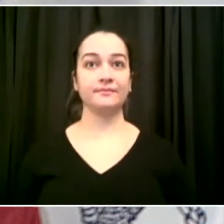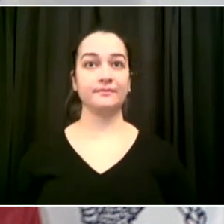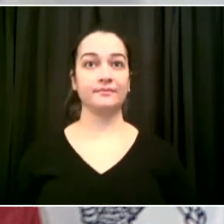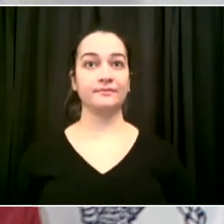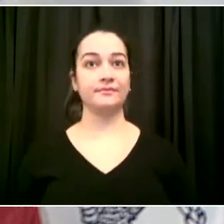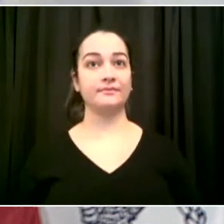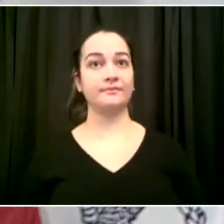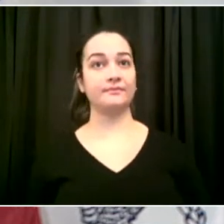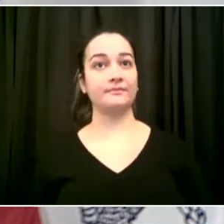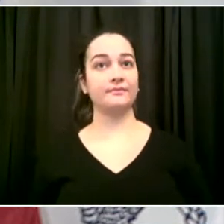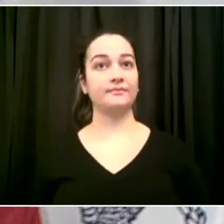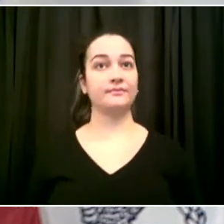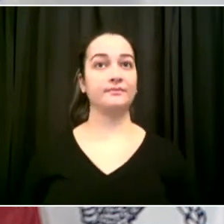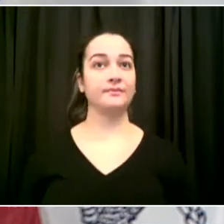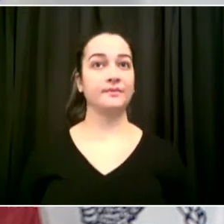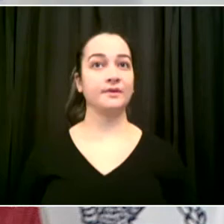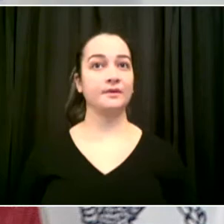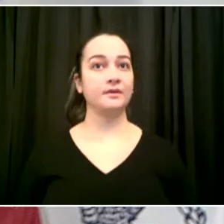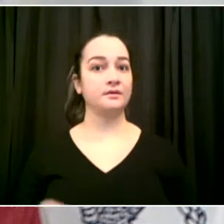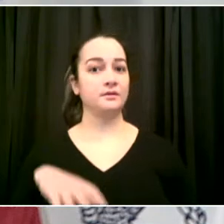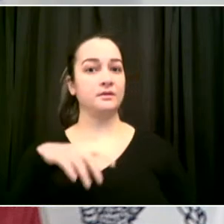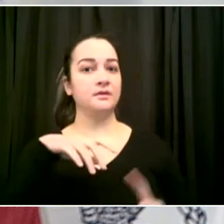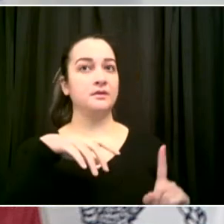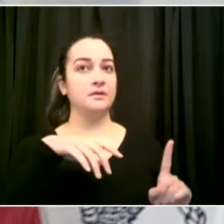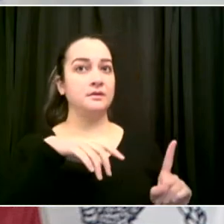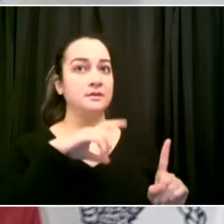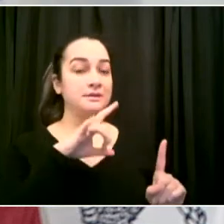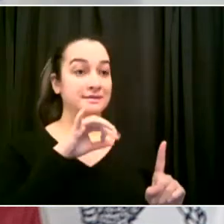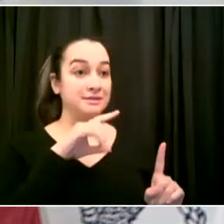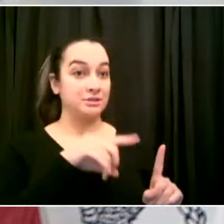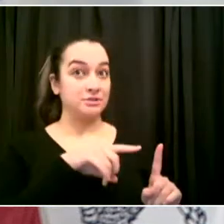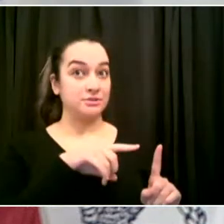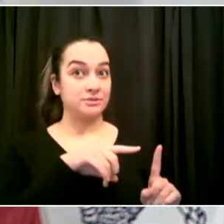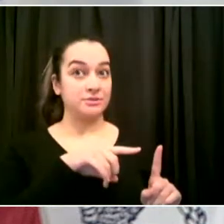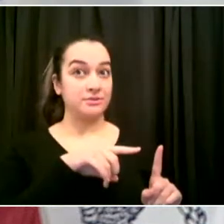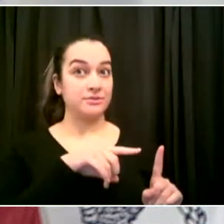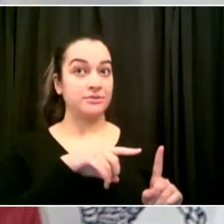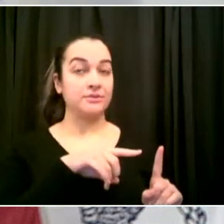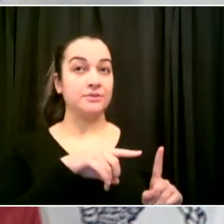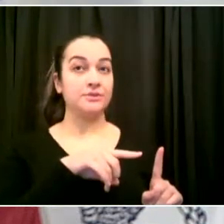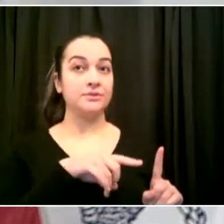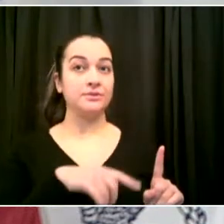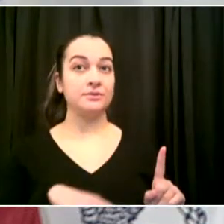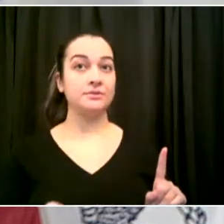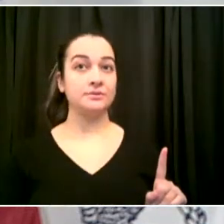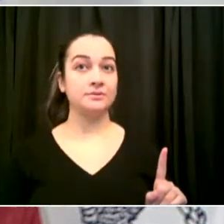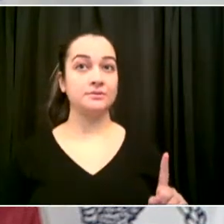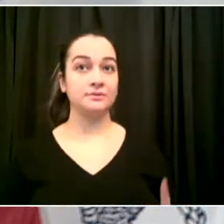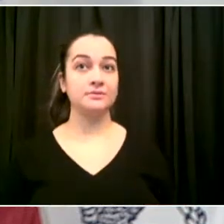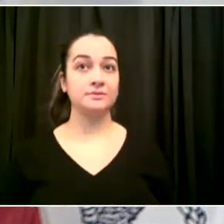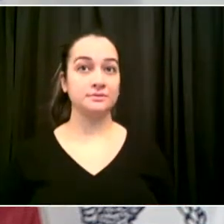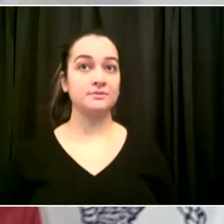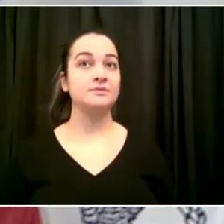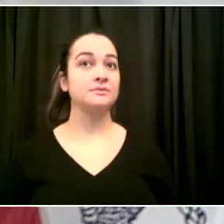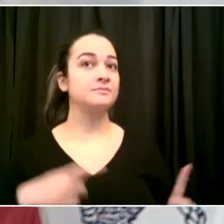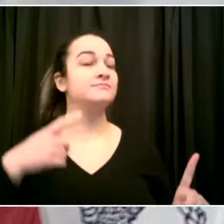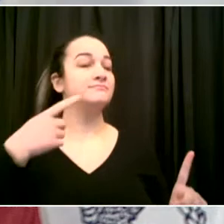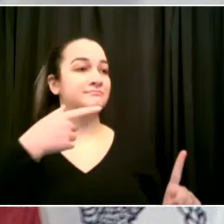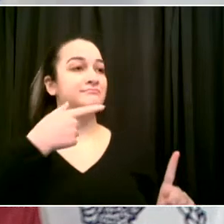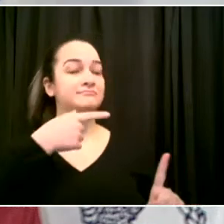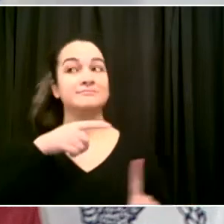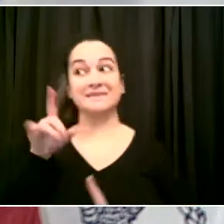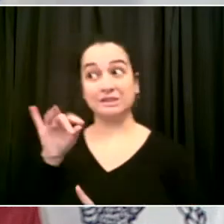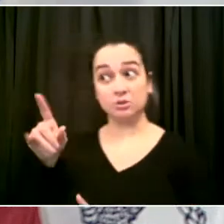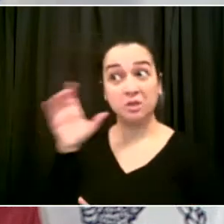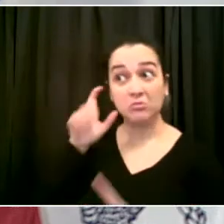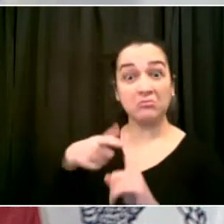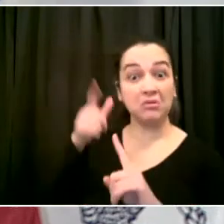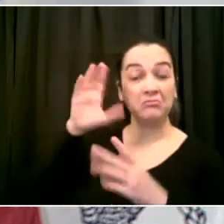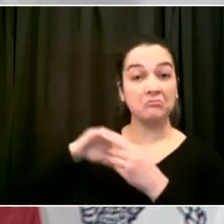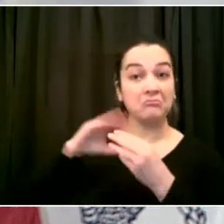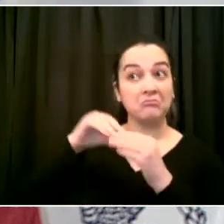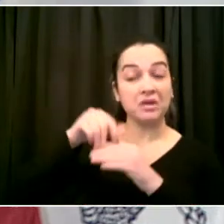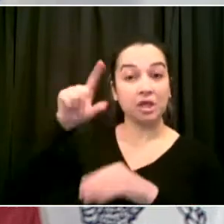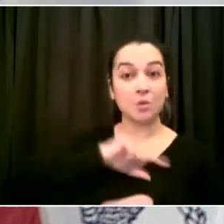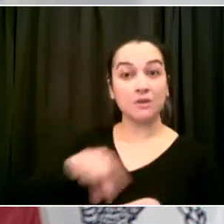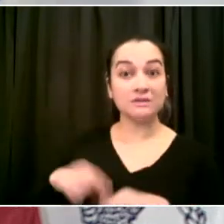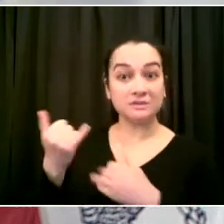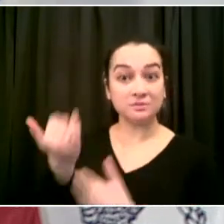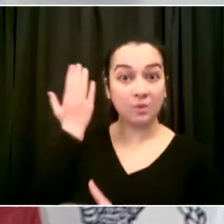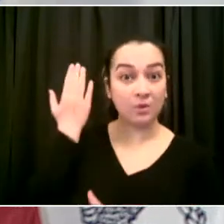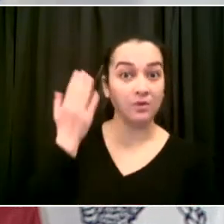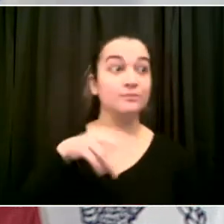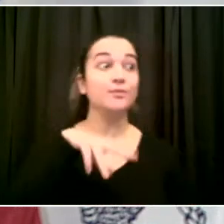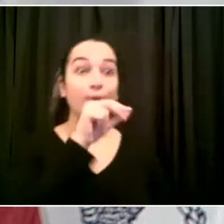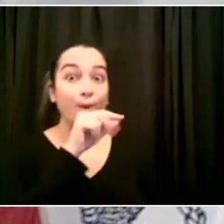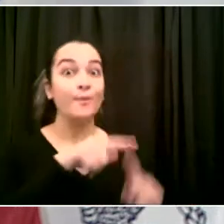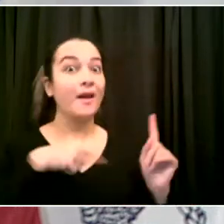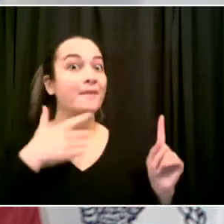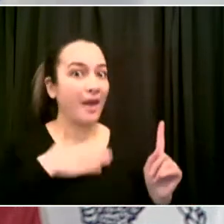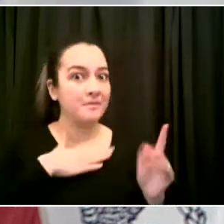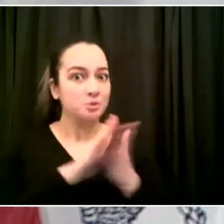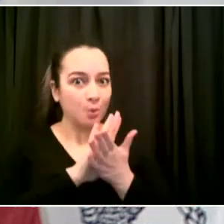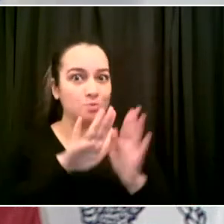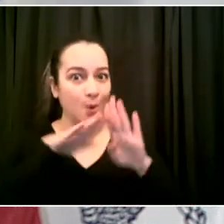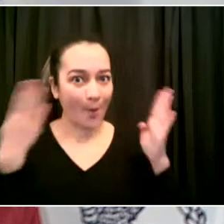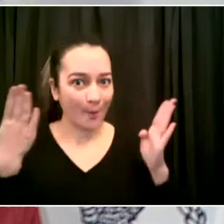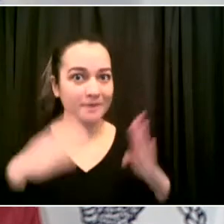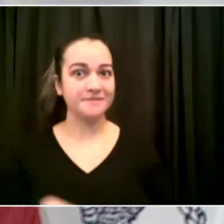US THIS MORNING?